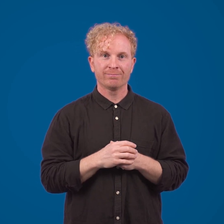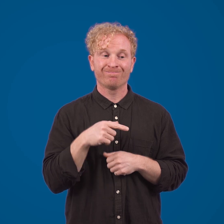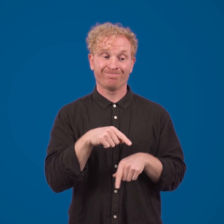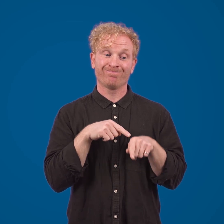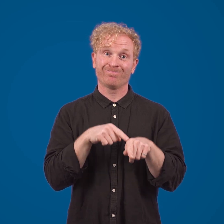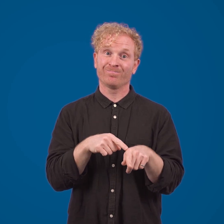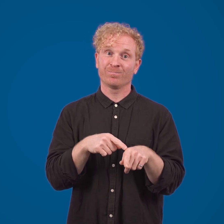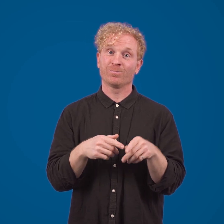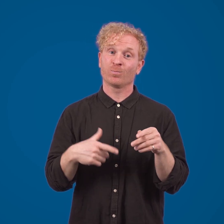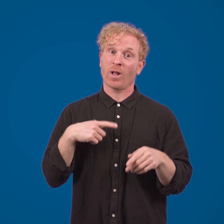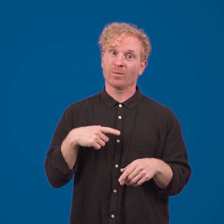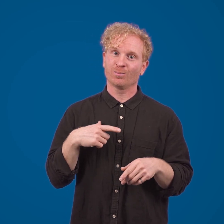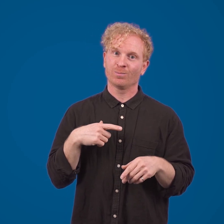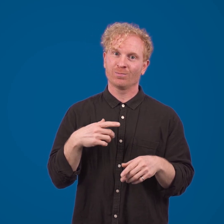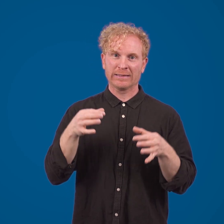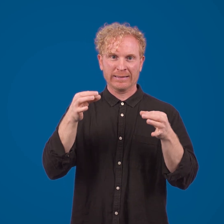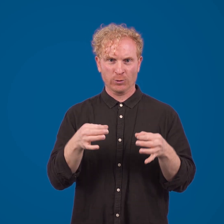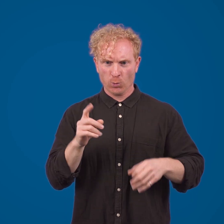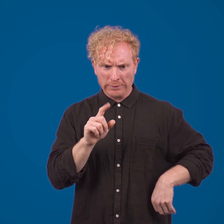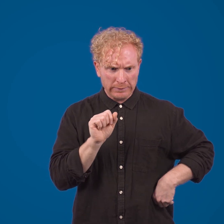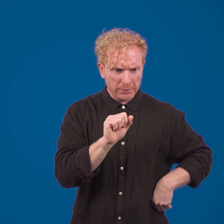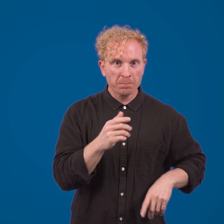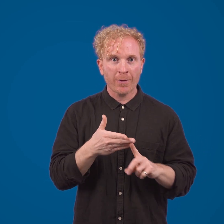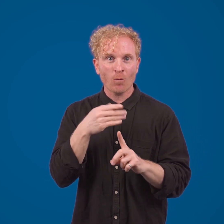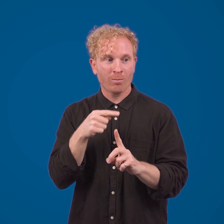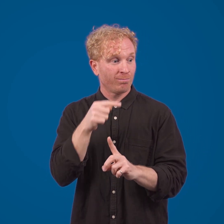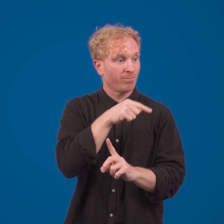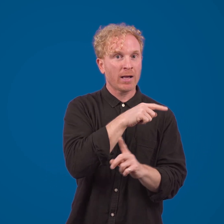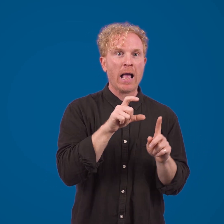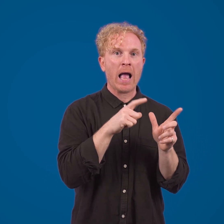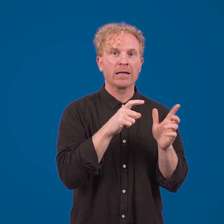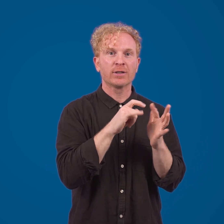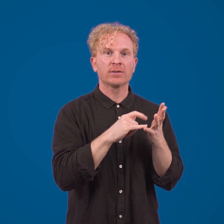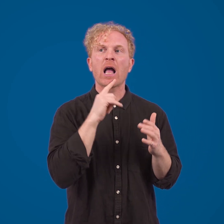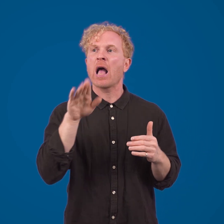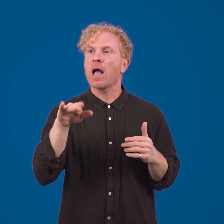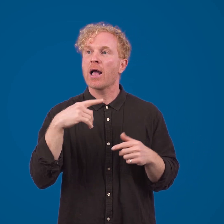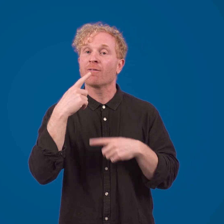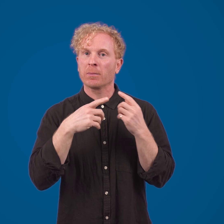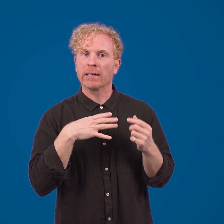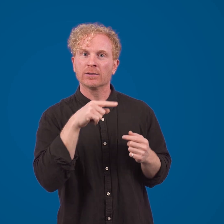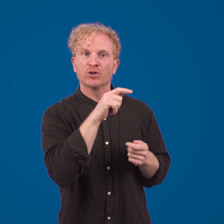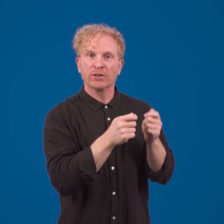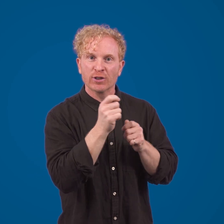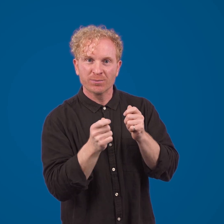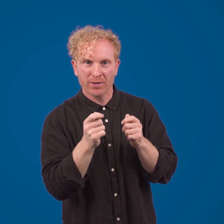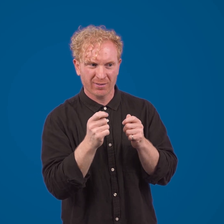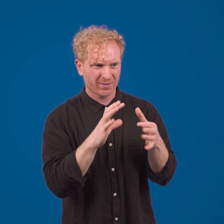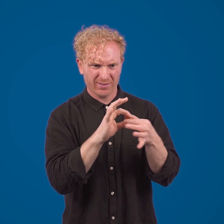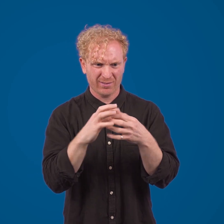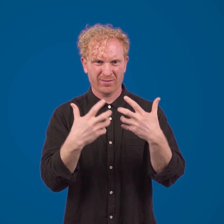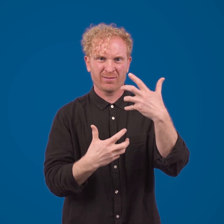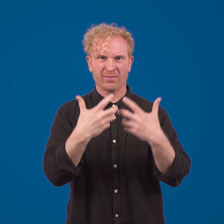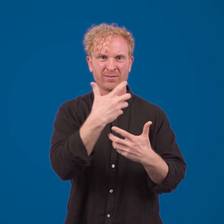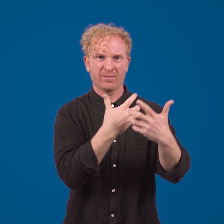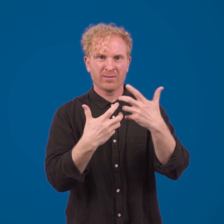This is due to decisions made prior to ADS about what information was to be collected on various groups